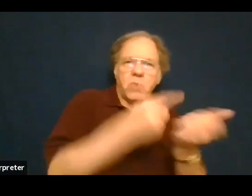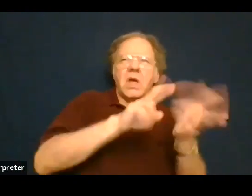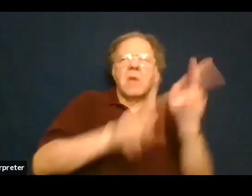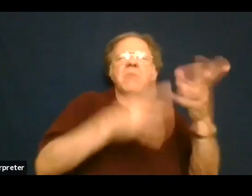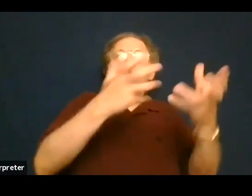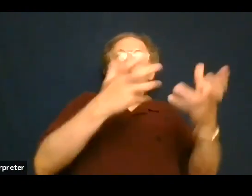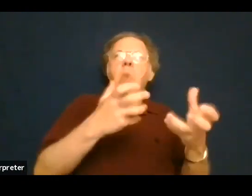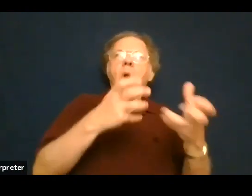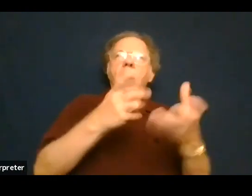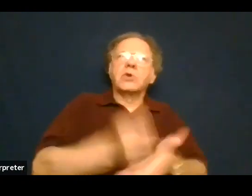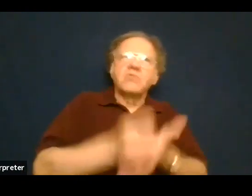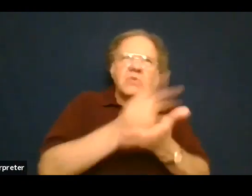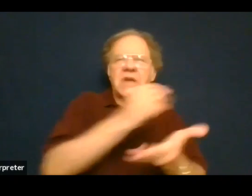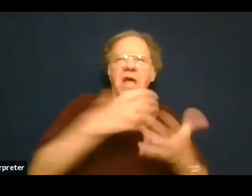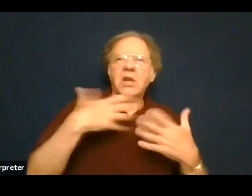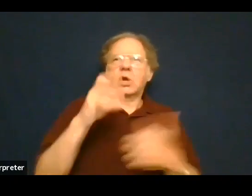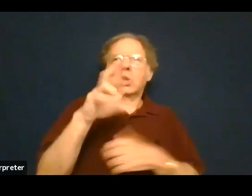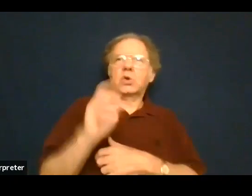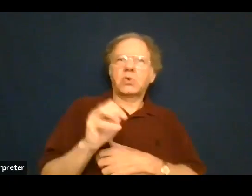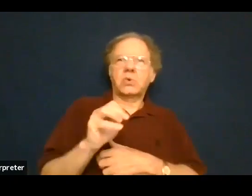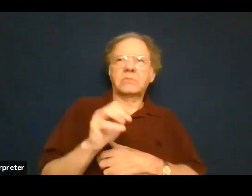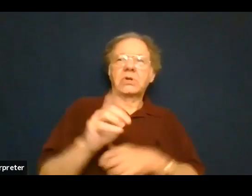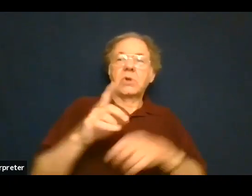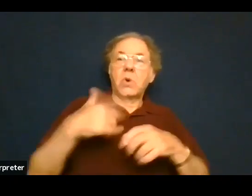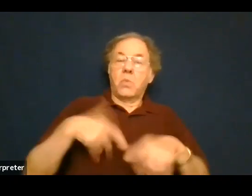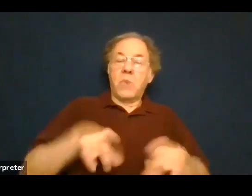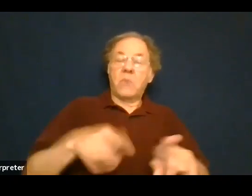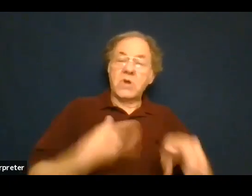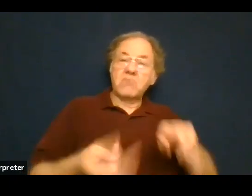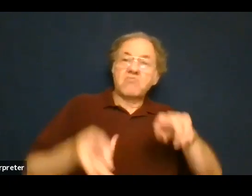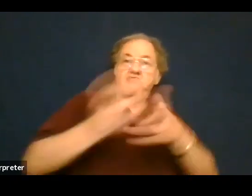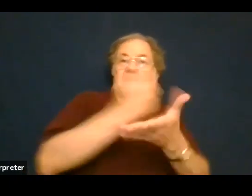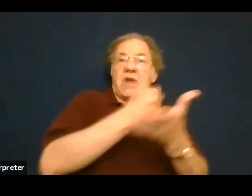And so, in raising money to support genetic testing,